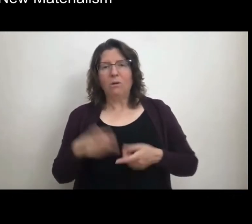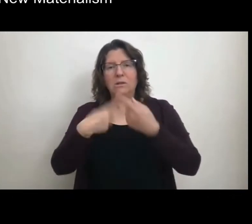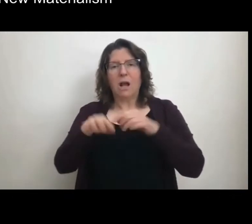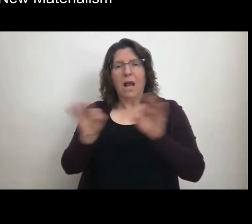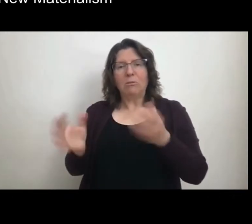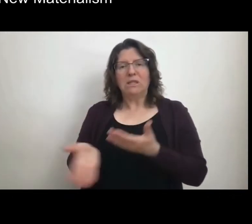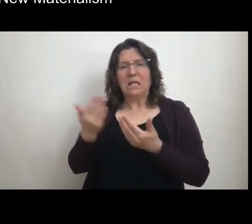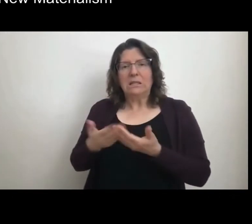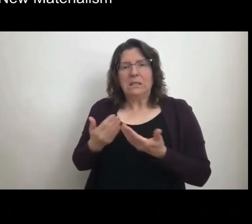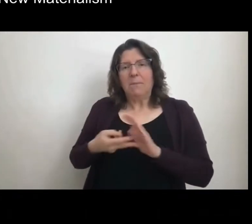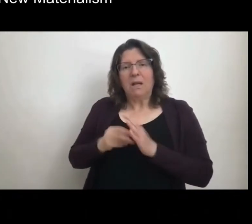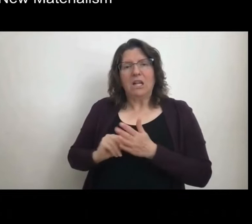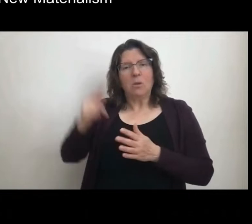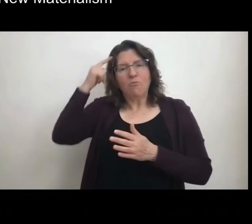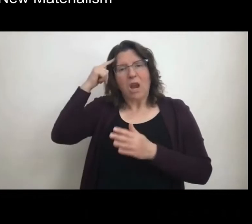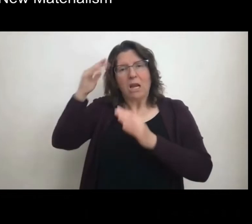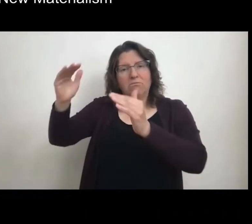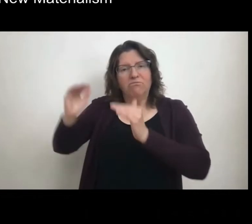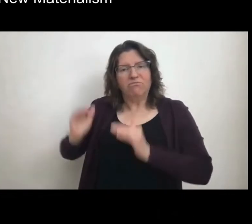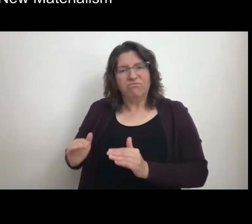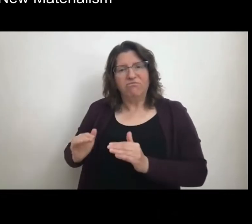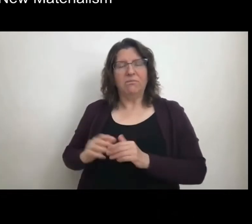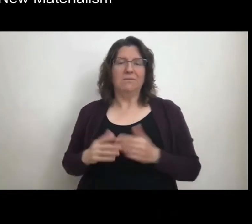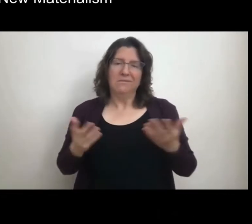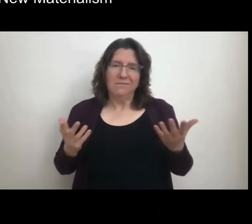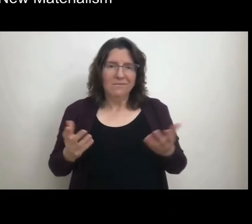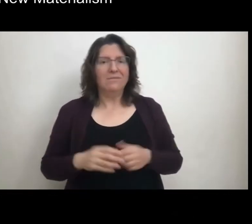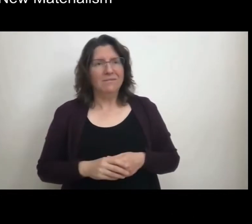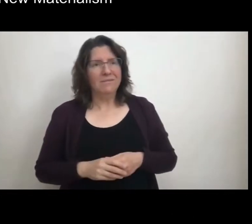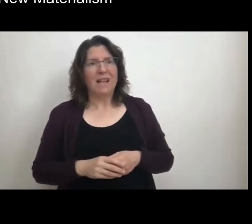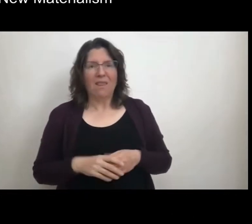'Sign language is inferior, that's why they have to use it.'